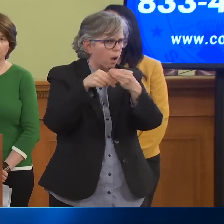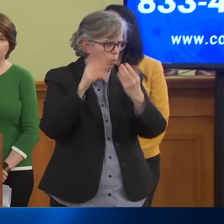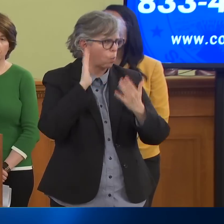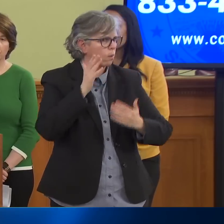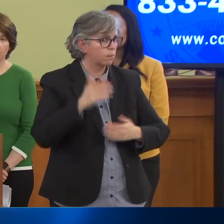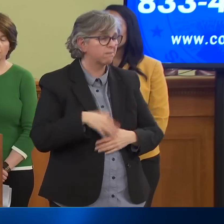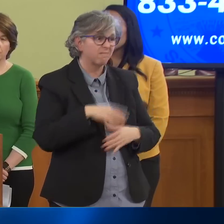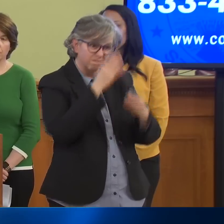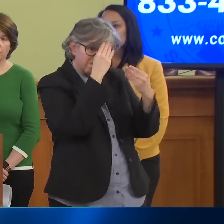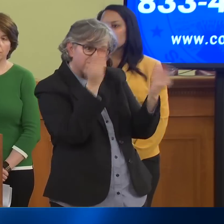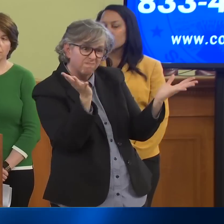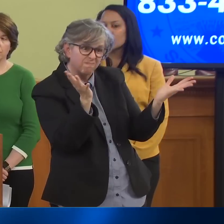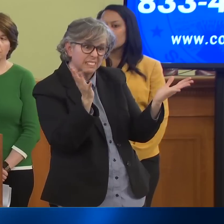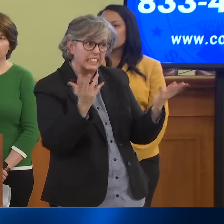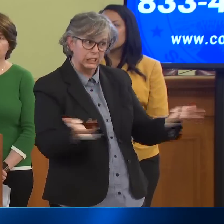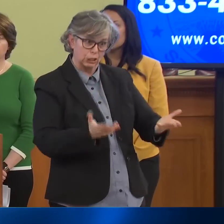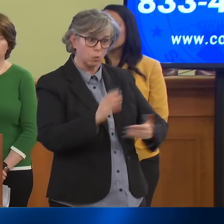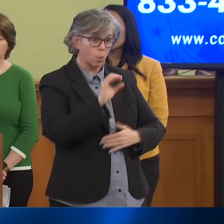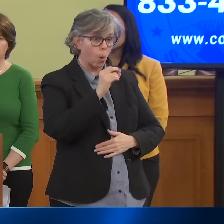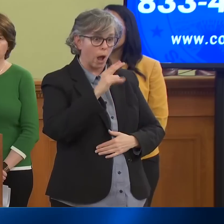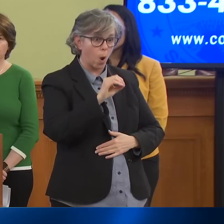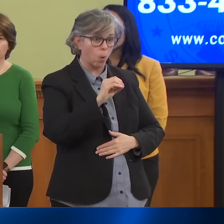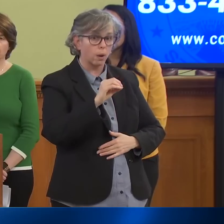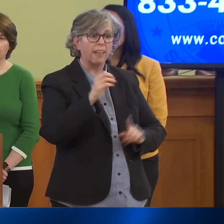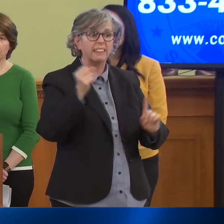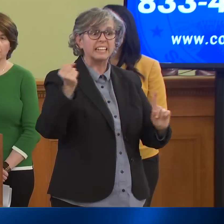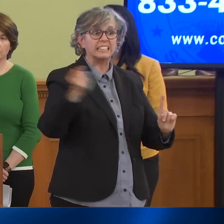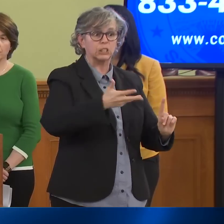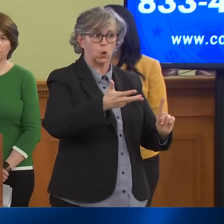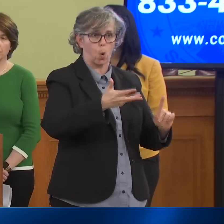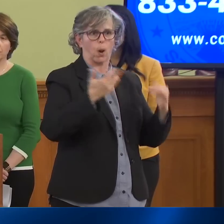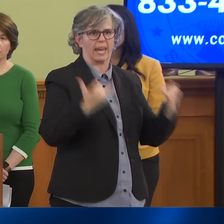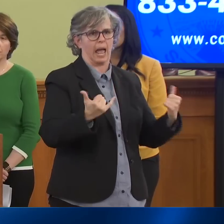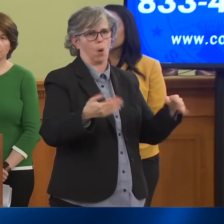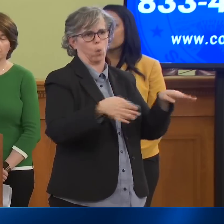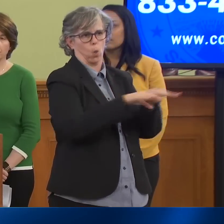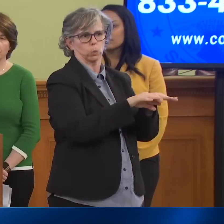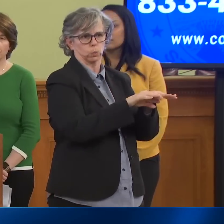MISCELLANEOUS THINGS AS WE GO ON TO KEEP YOU UP-TO-DATE ON